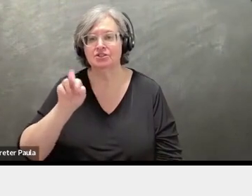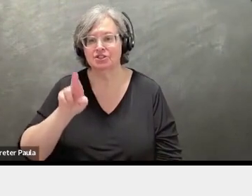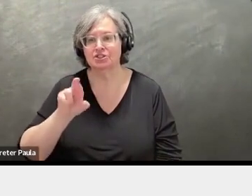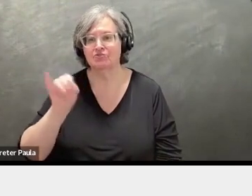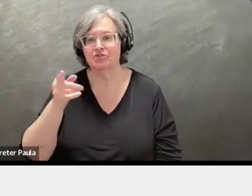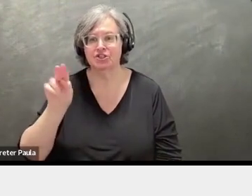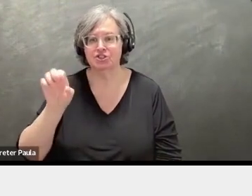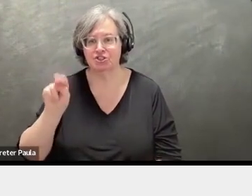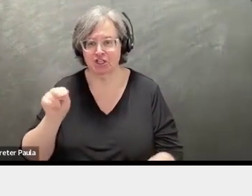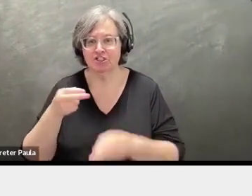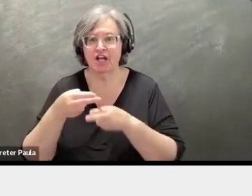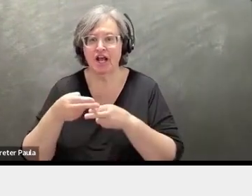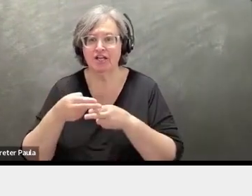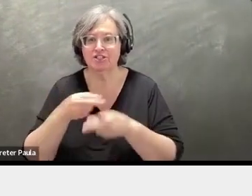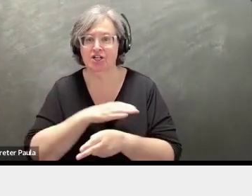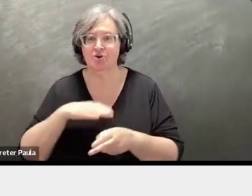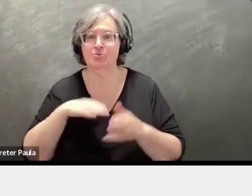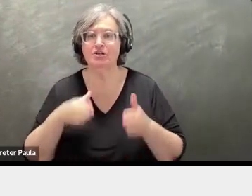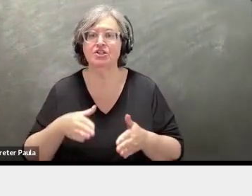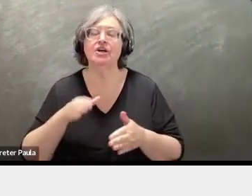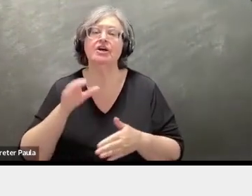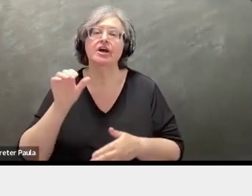Commissioner of the administration on disabilities.